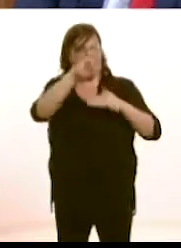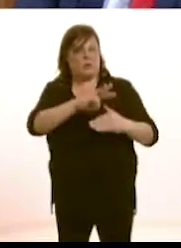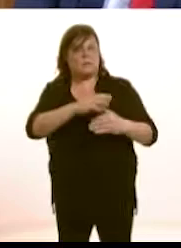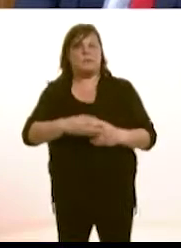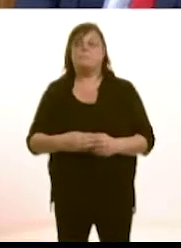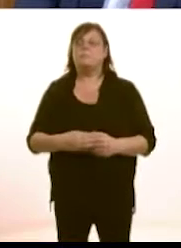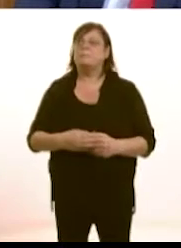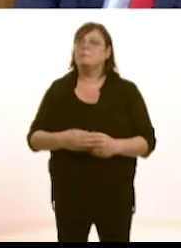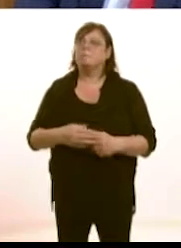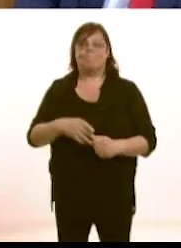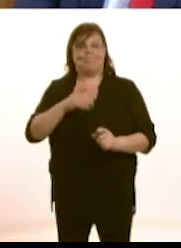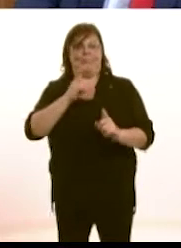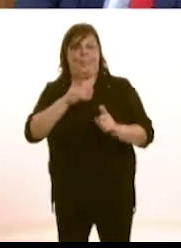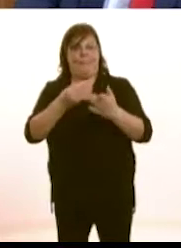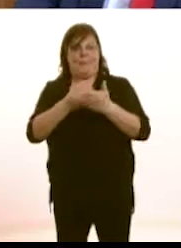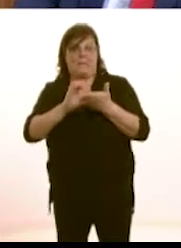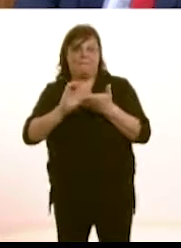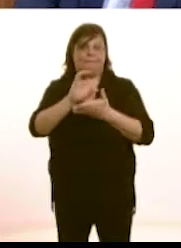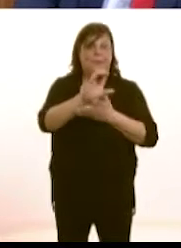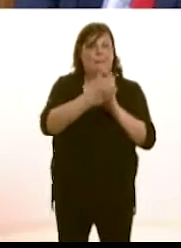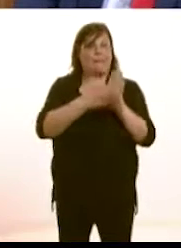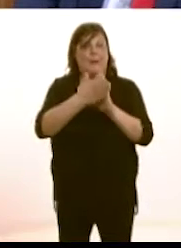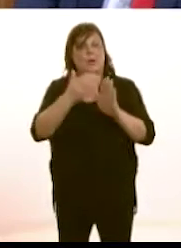As a result of that allocation, I know that the neurological conditions and stroke groups